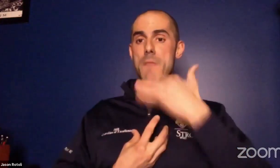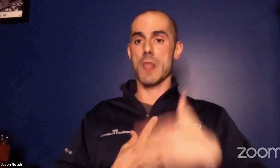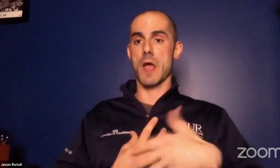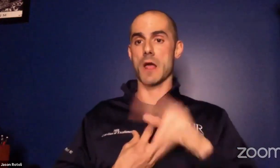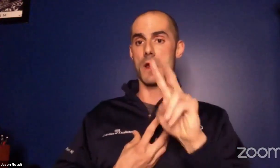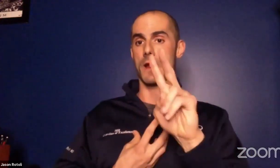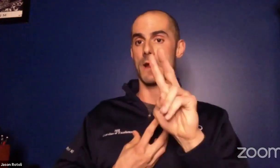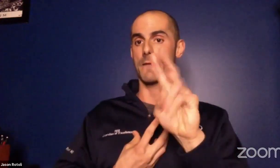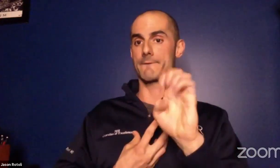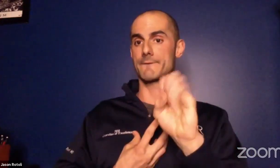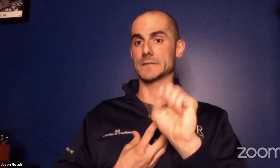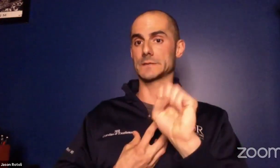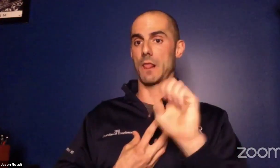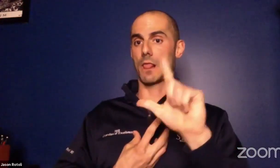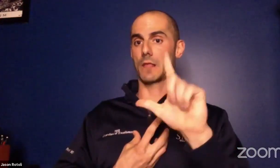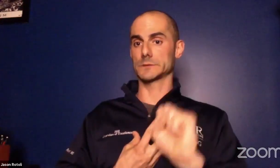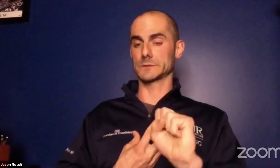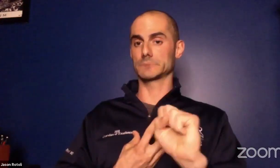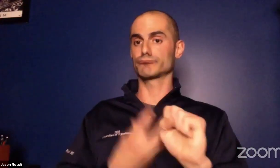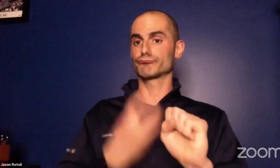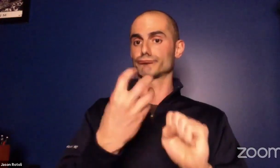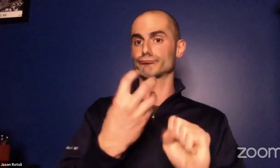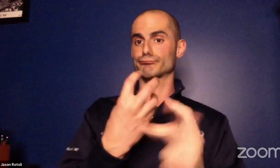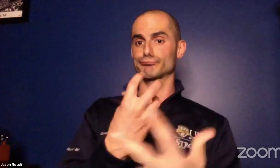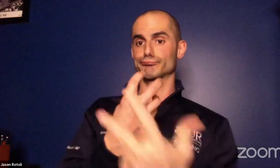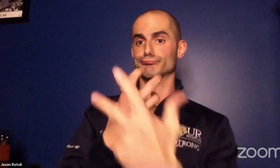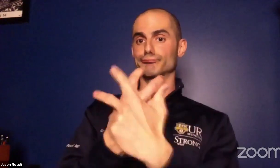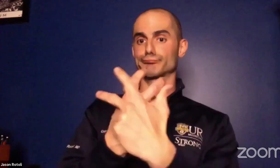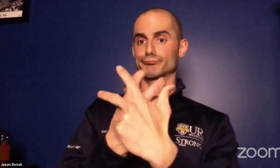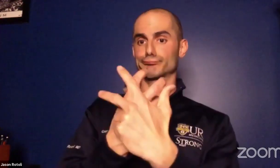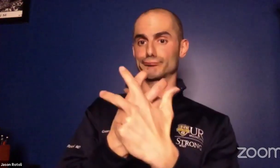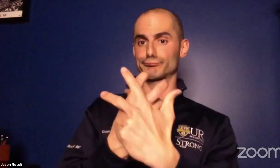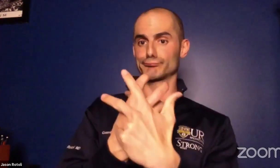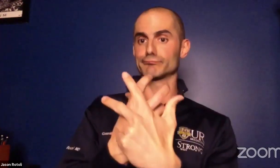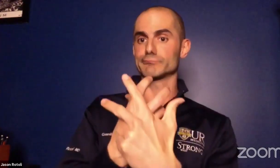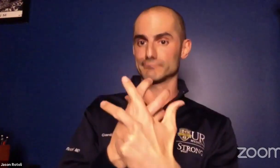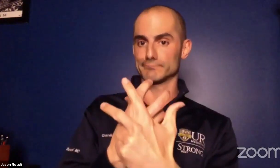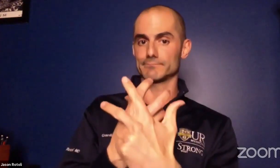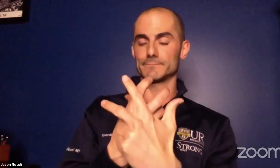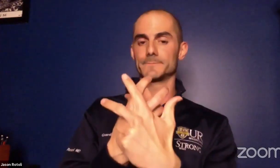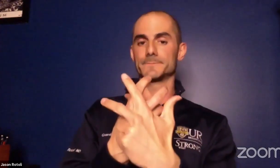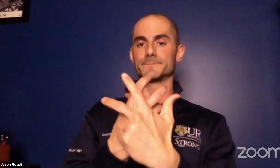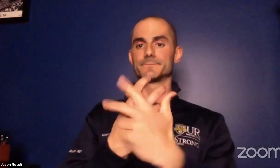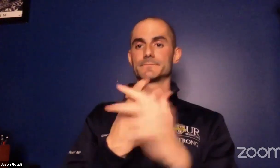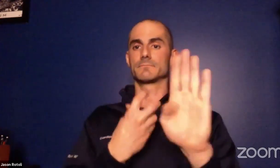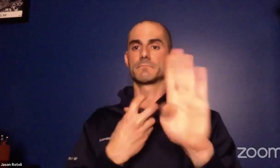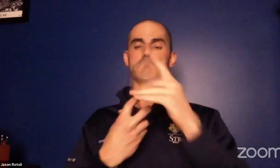your wind pipe. When that goes in, then that splits off to each lung.